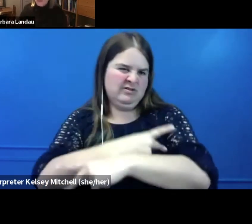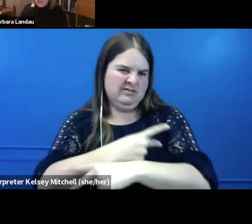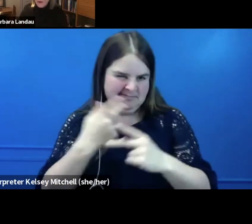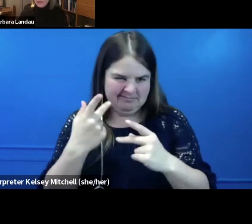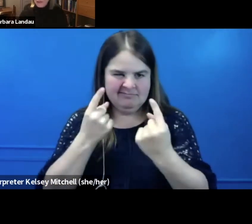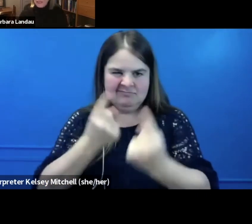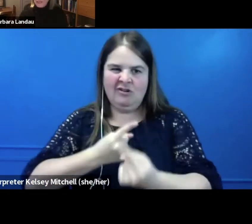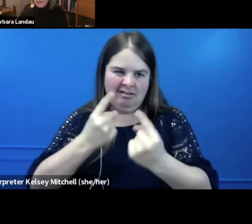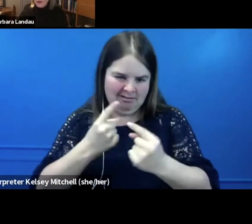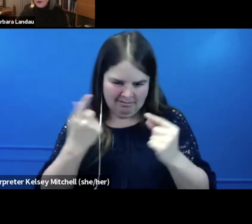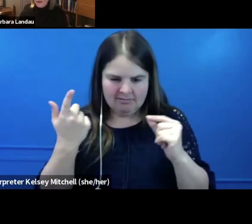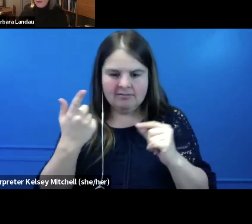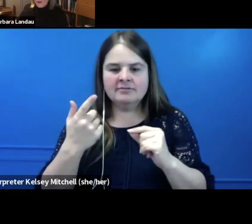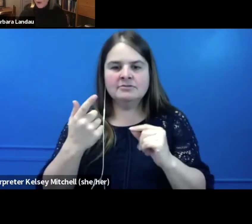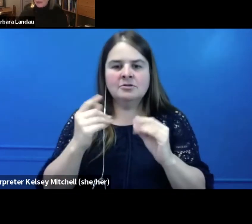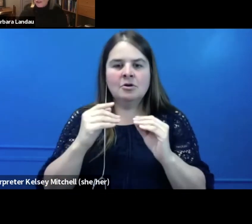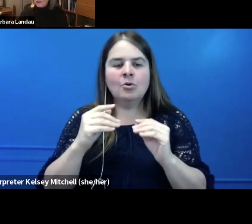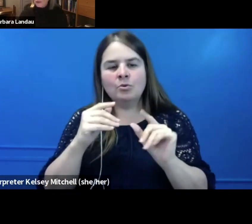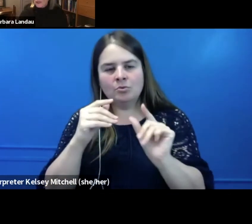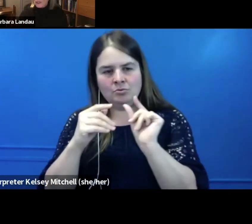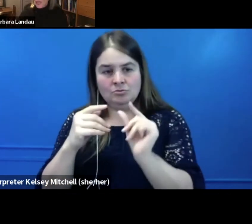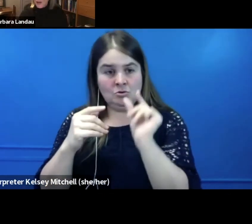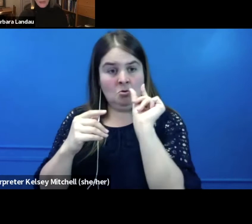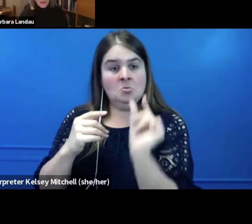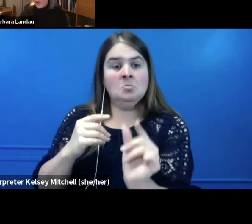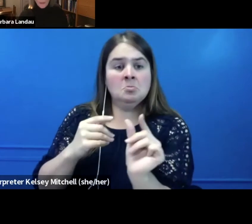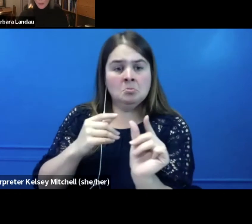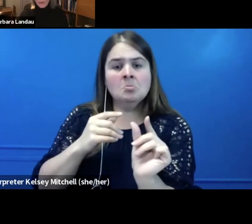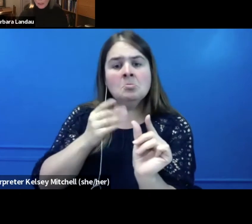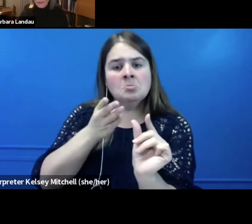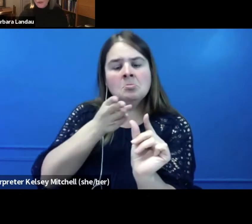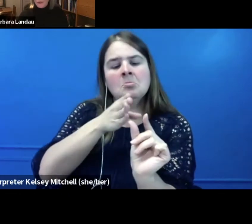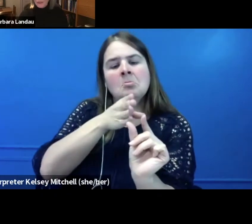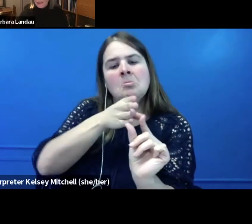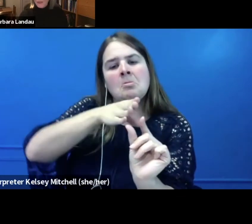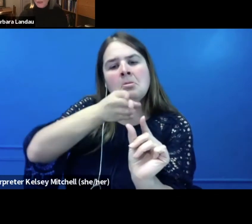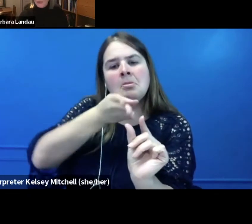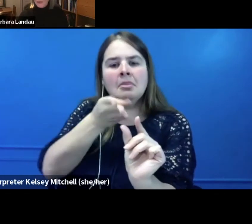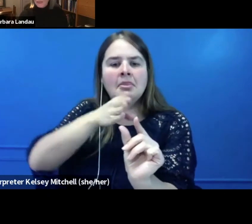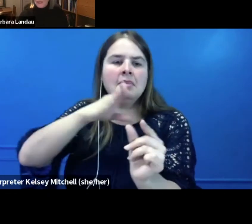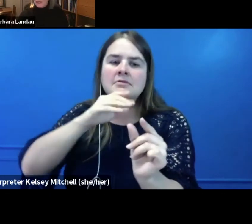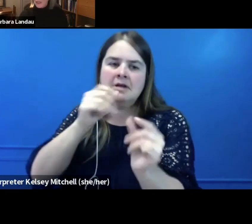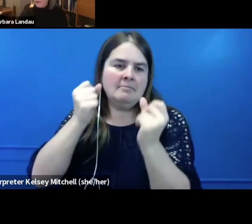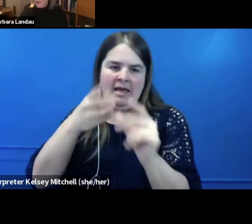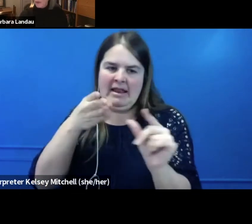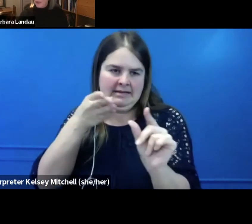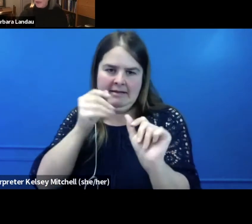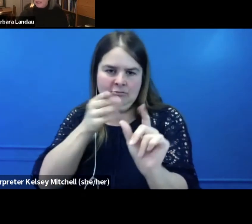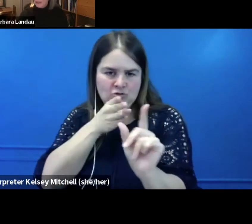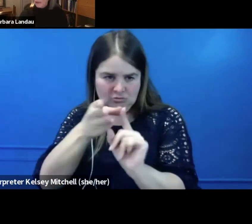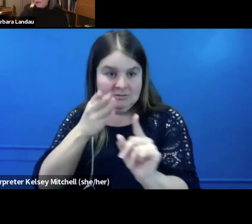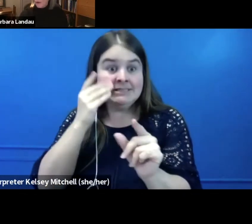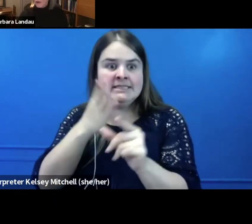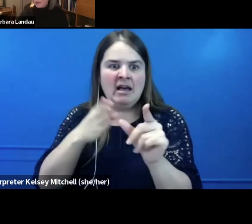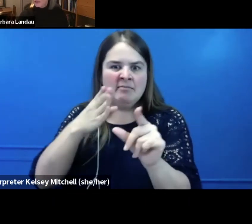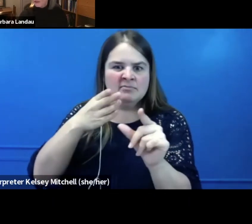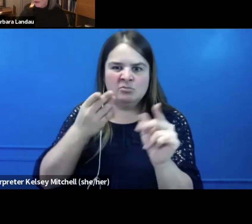so at degree zero they're well tuned to the slot but they're not perfectly tuned to the slot you can even see that some